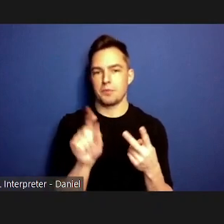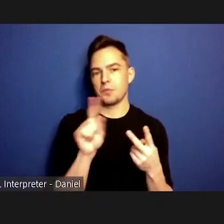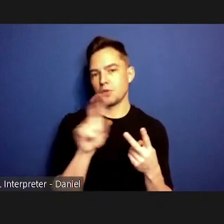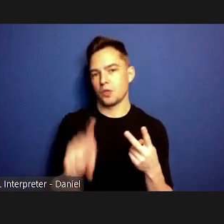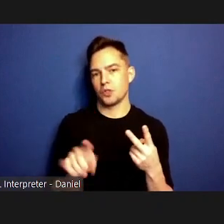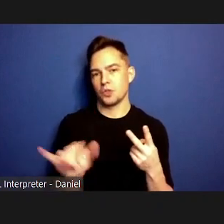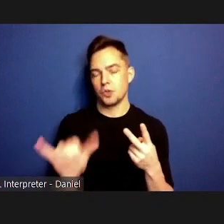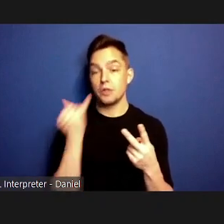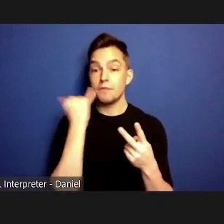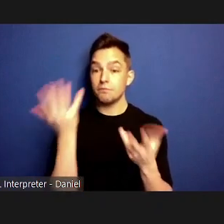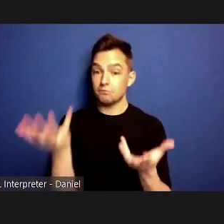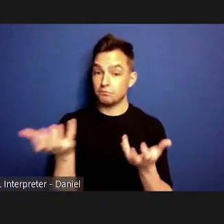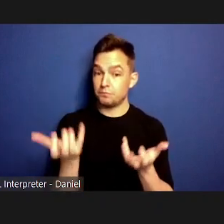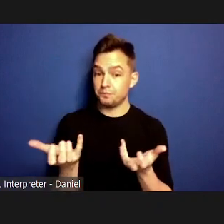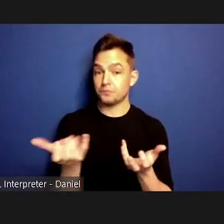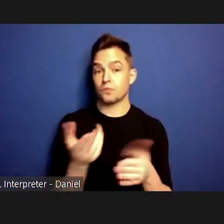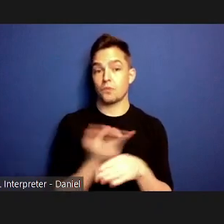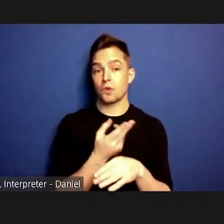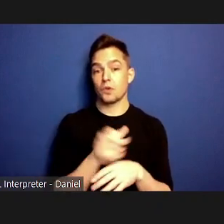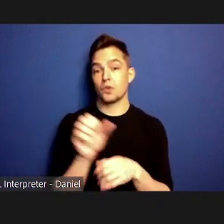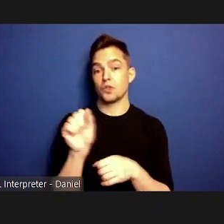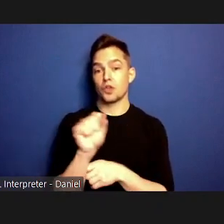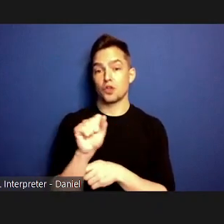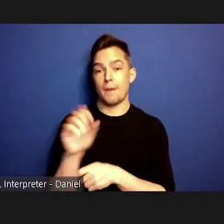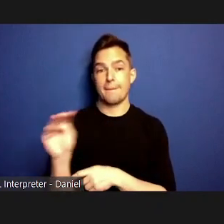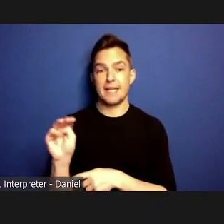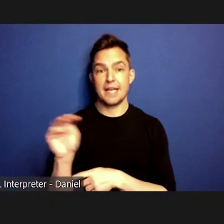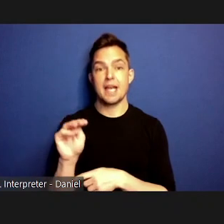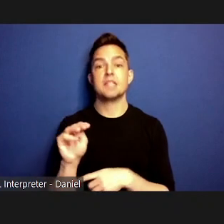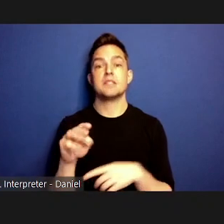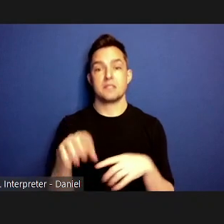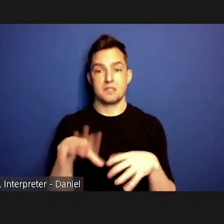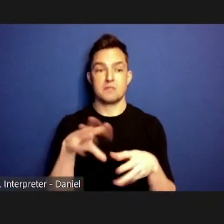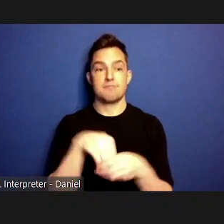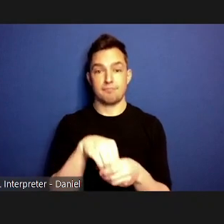would like to use social media to engage in today's panel, please feel free to tag the